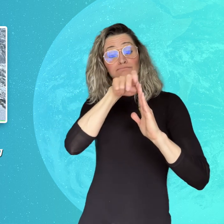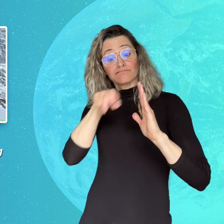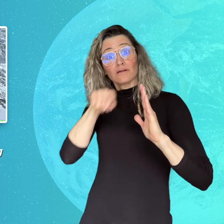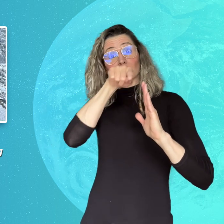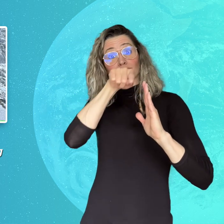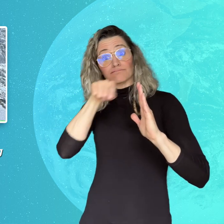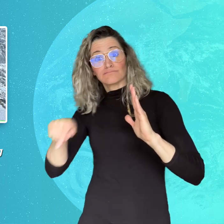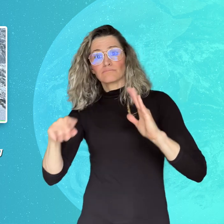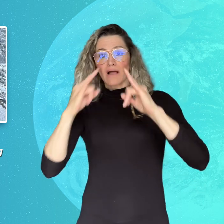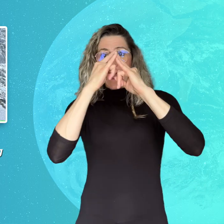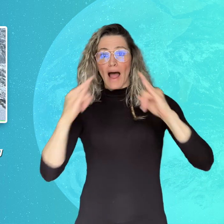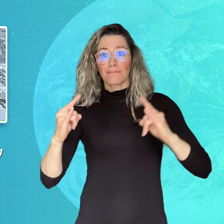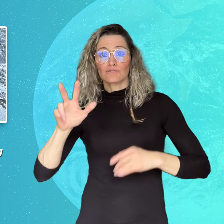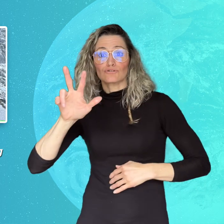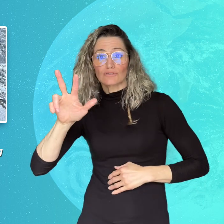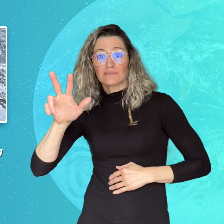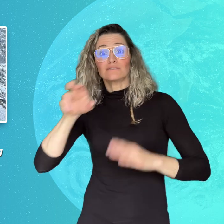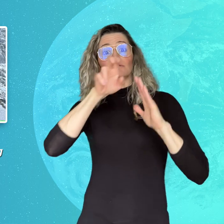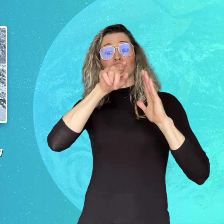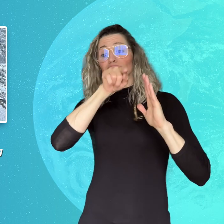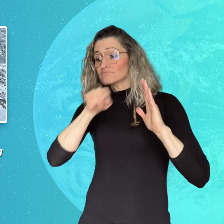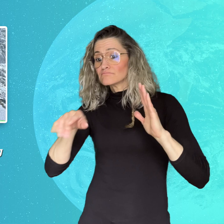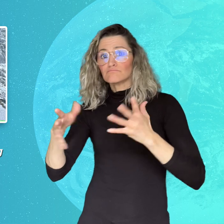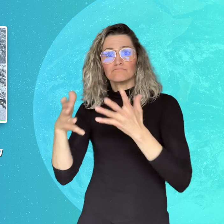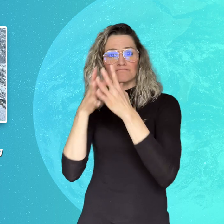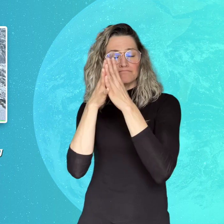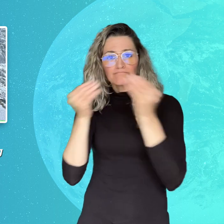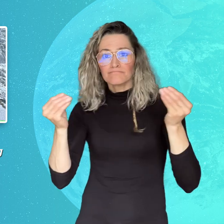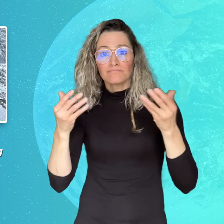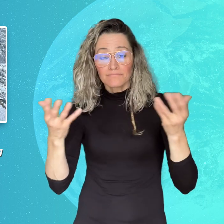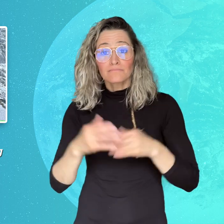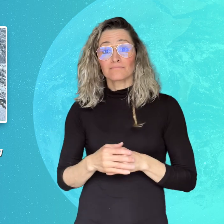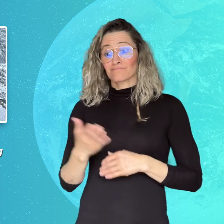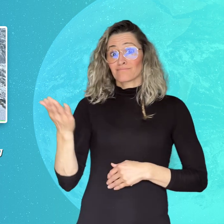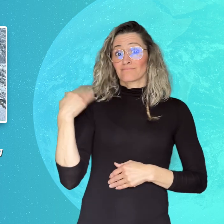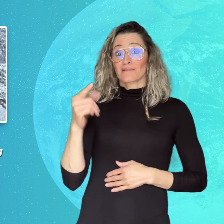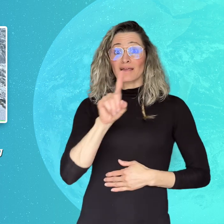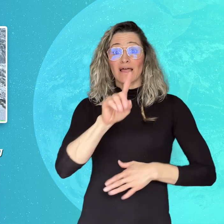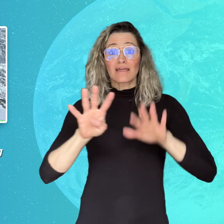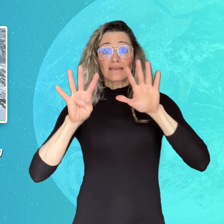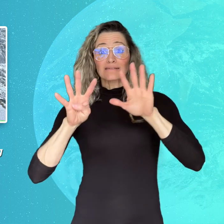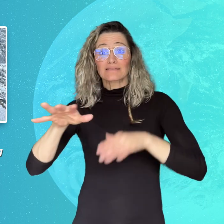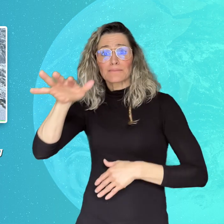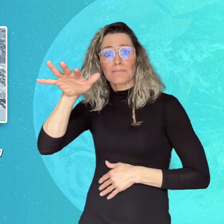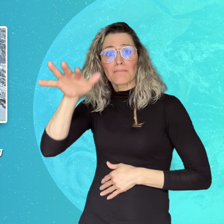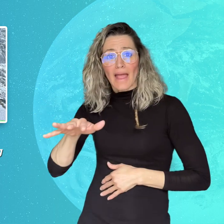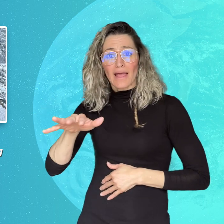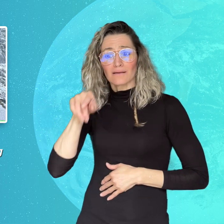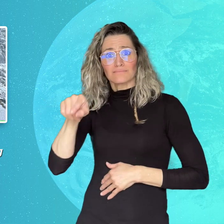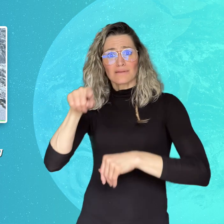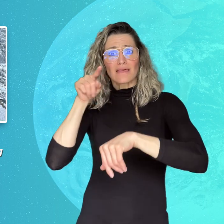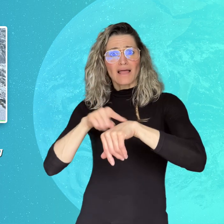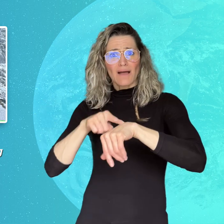intense search that has been ongoing since May 19th, Muhammad Hawari